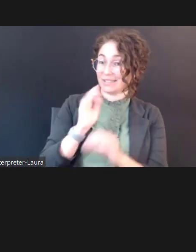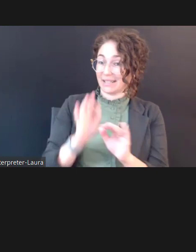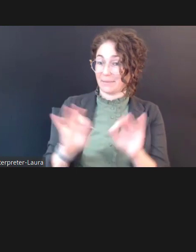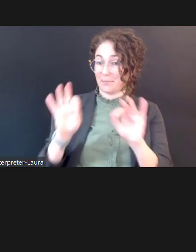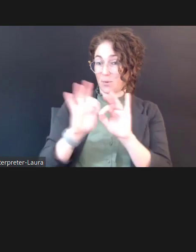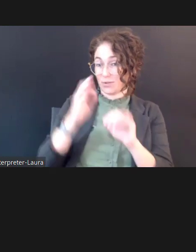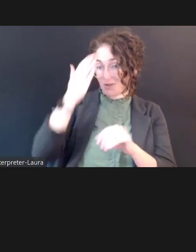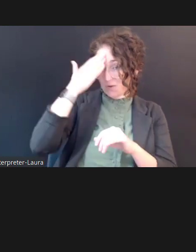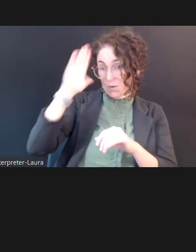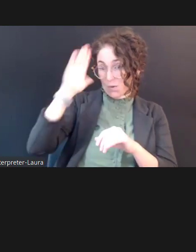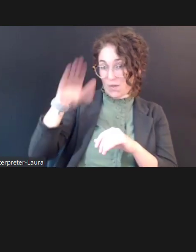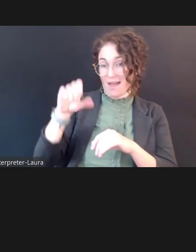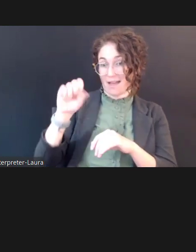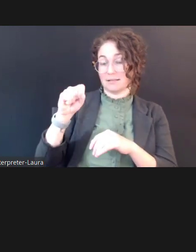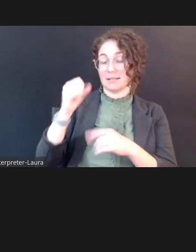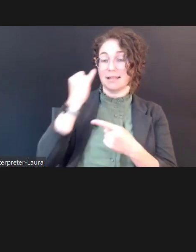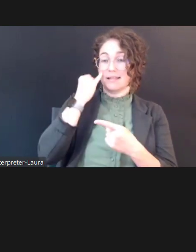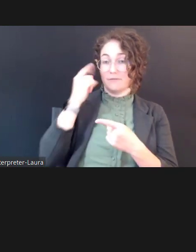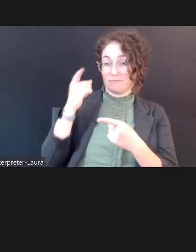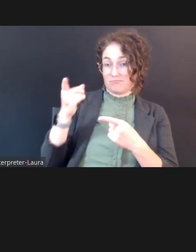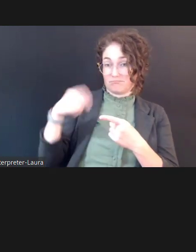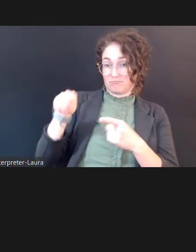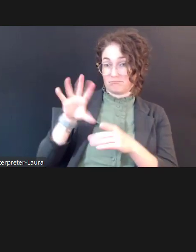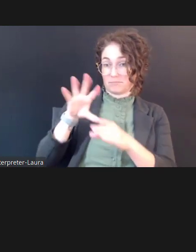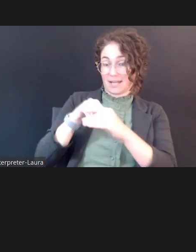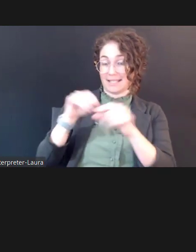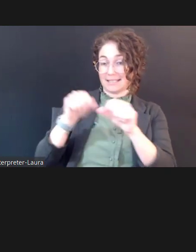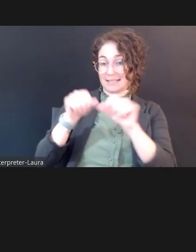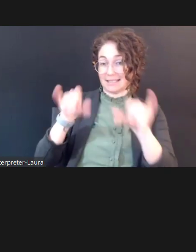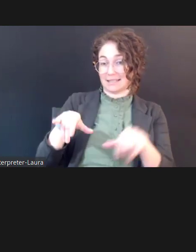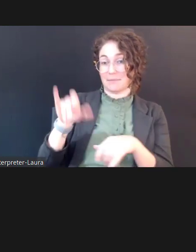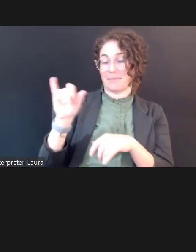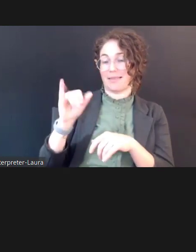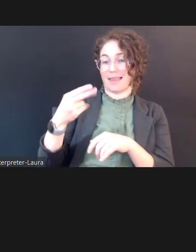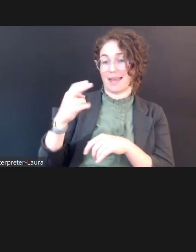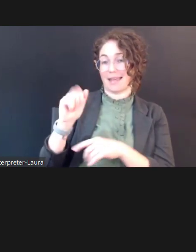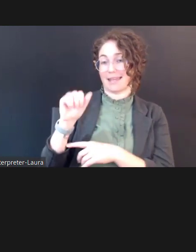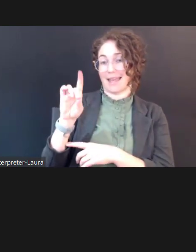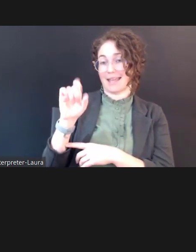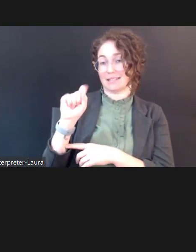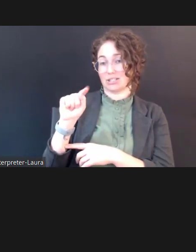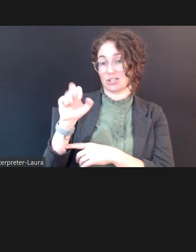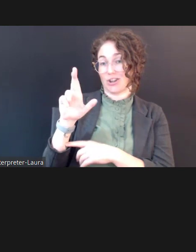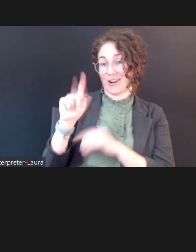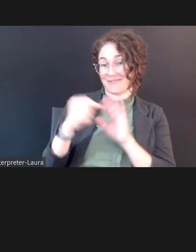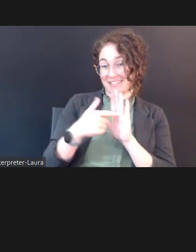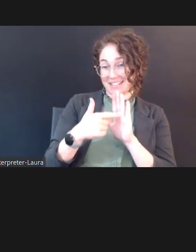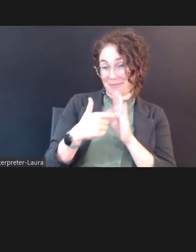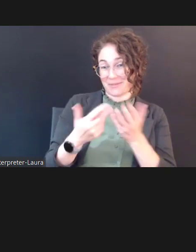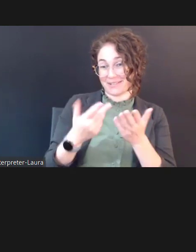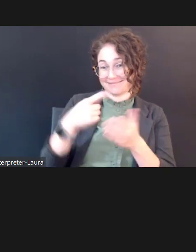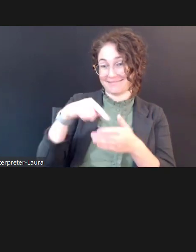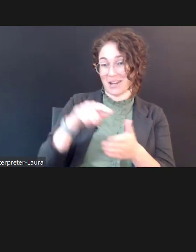American American speech language hearing association or known as ASHA.